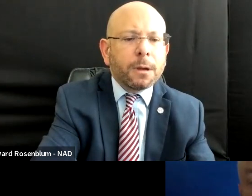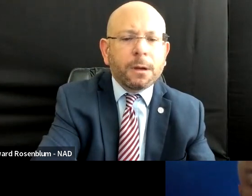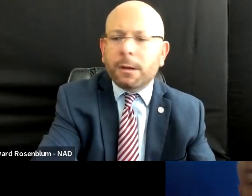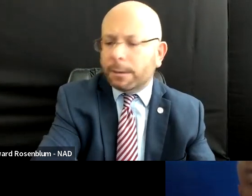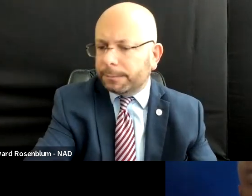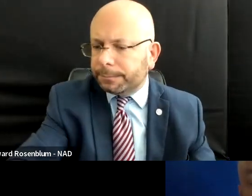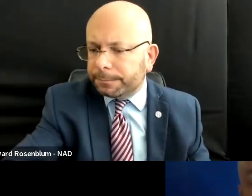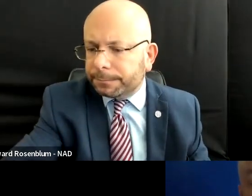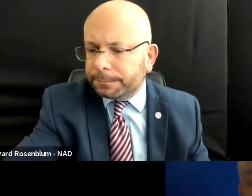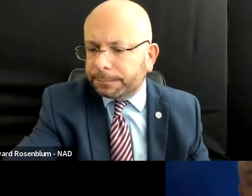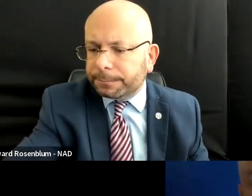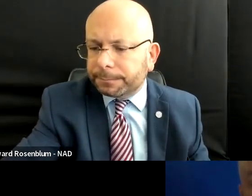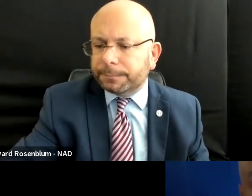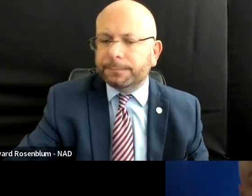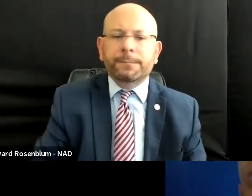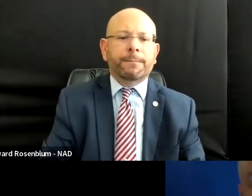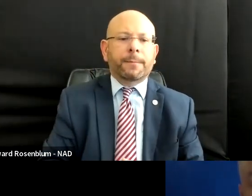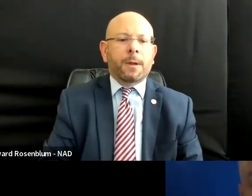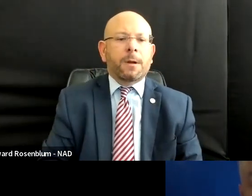in the Q&A box or into the chat and we will answer those